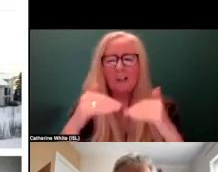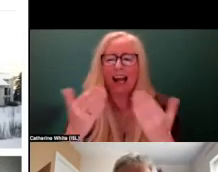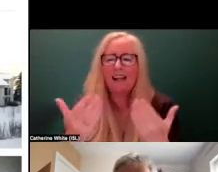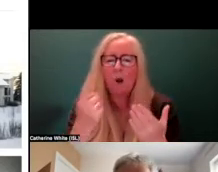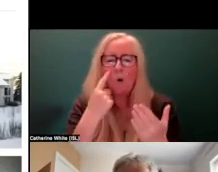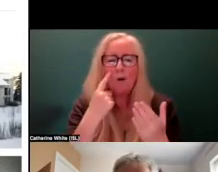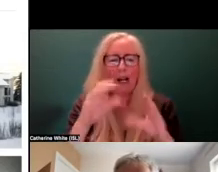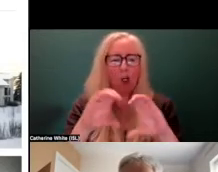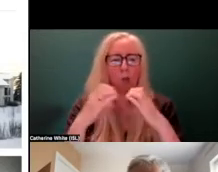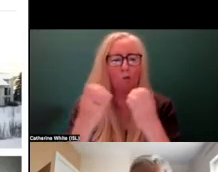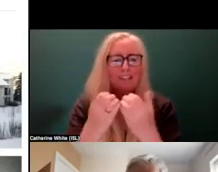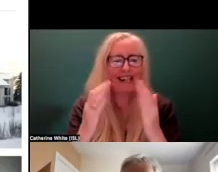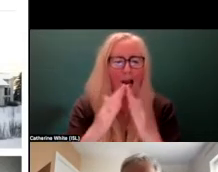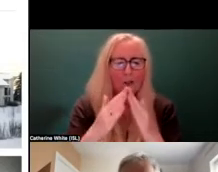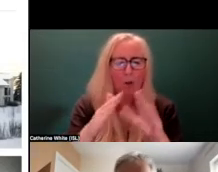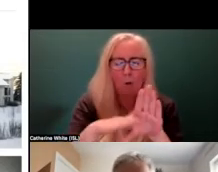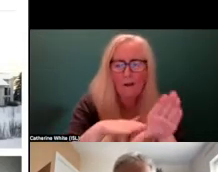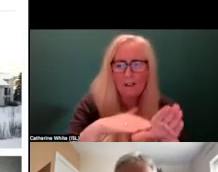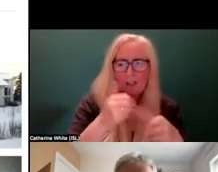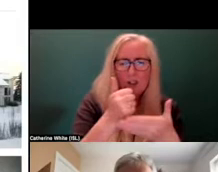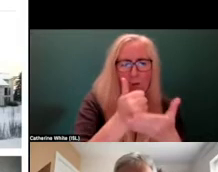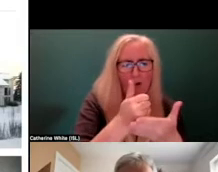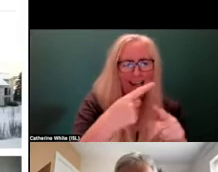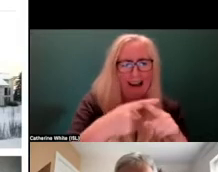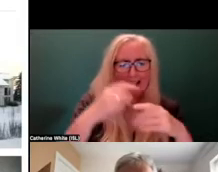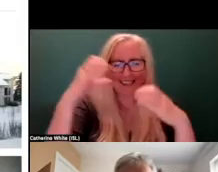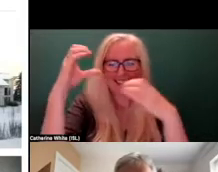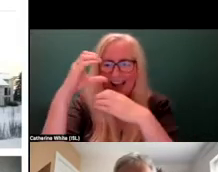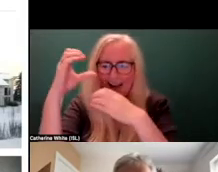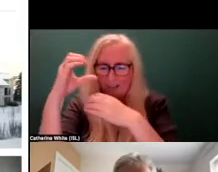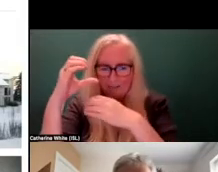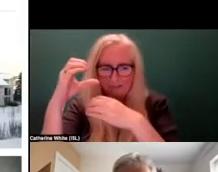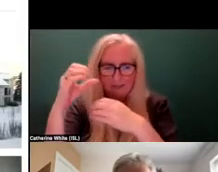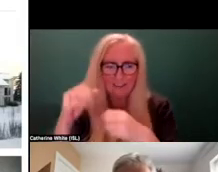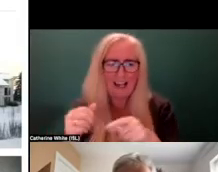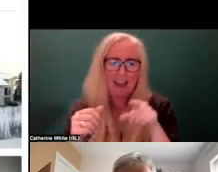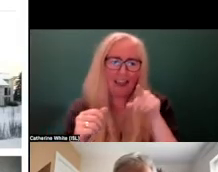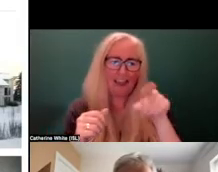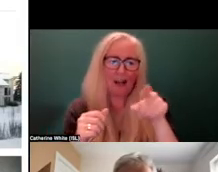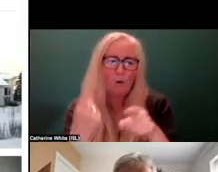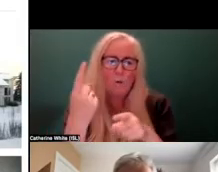Looking at community households and supporting with care, which is maybe coming at our world from the other side.